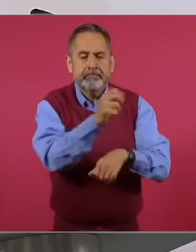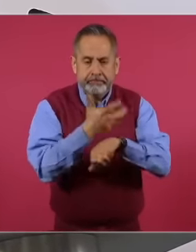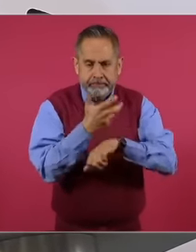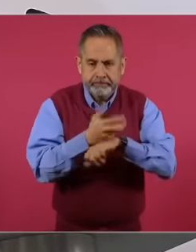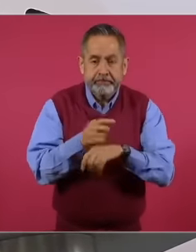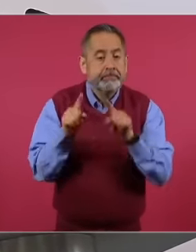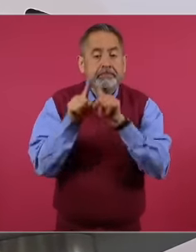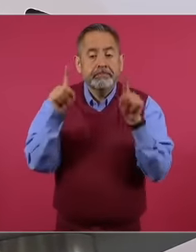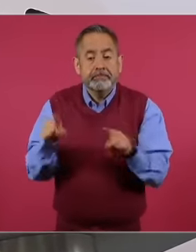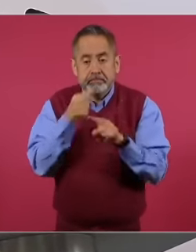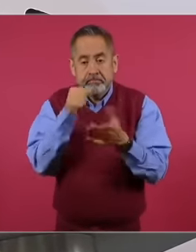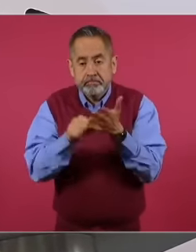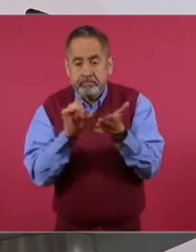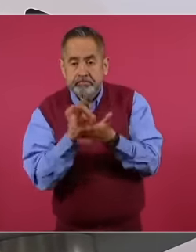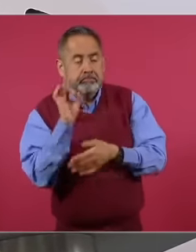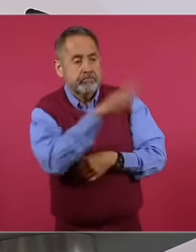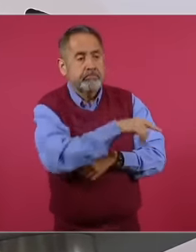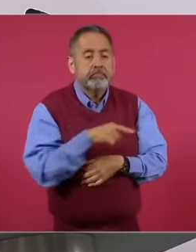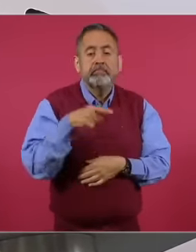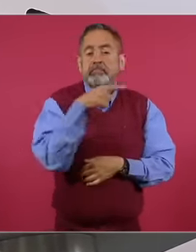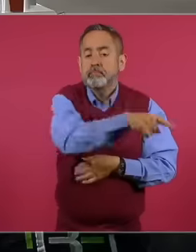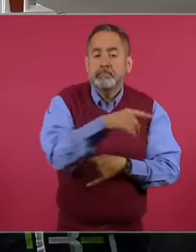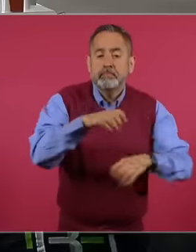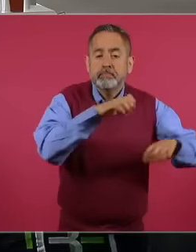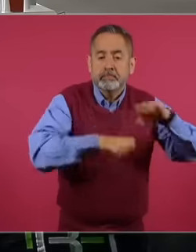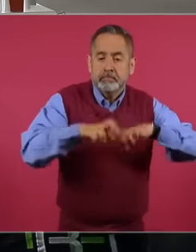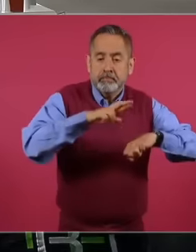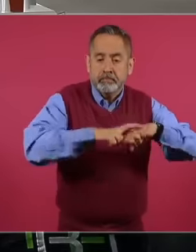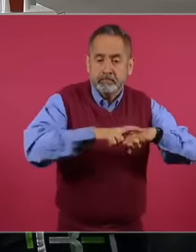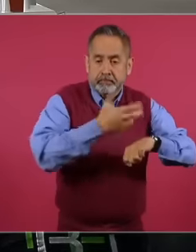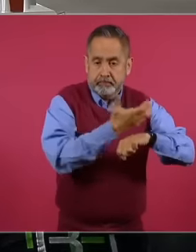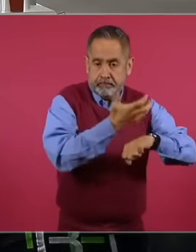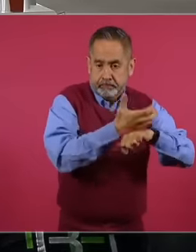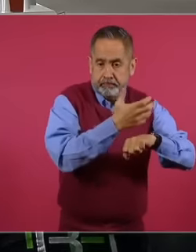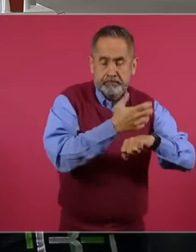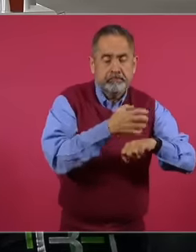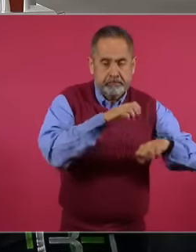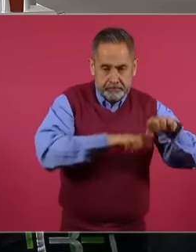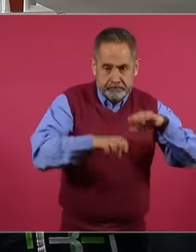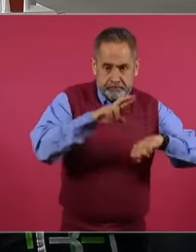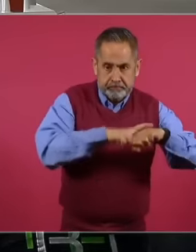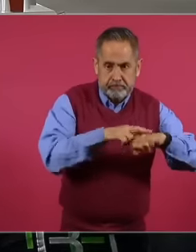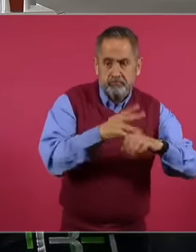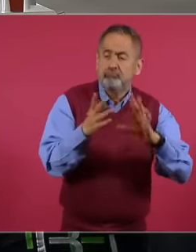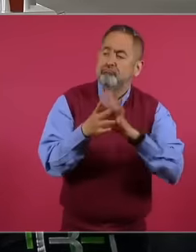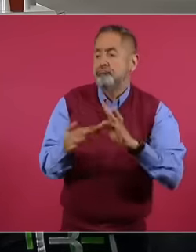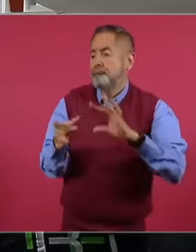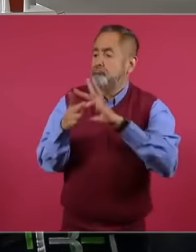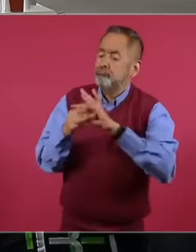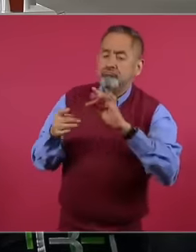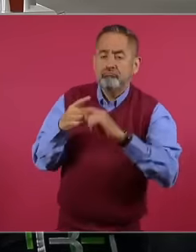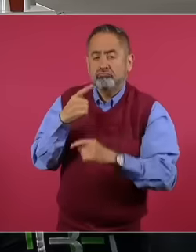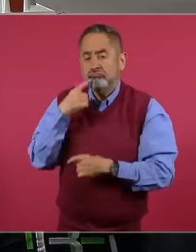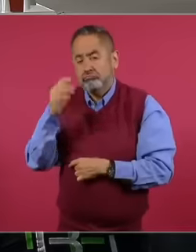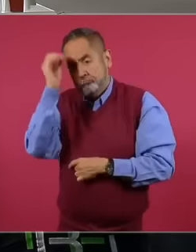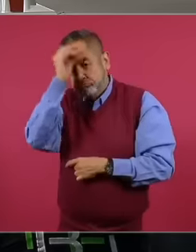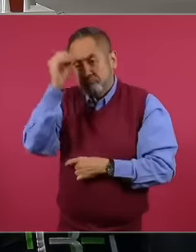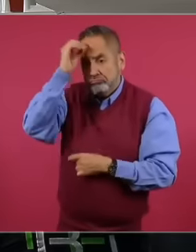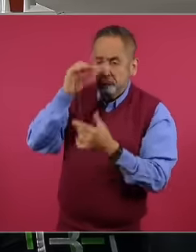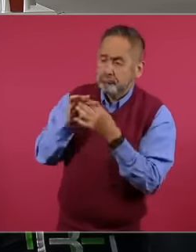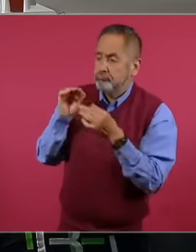of the ambassador of the United States of America expressing his position on this issue that is